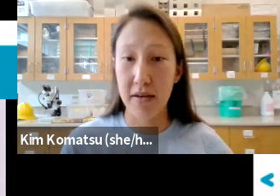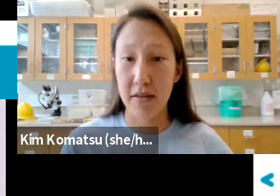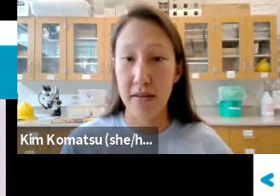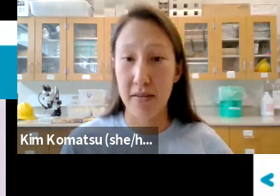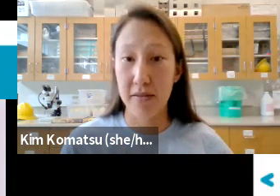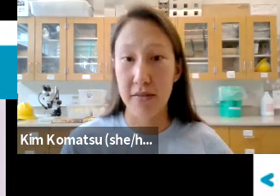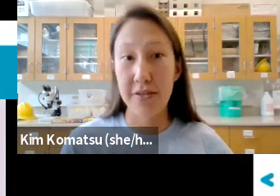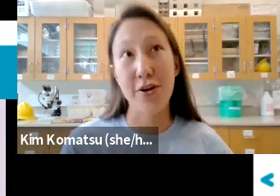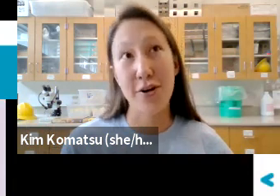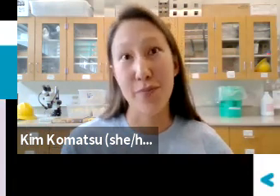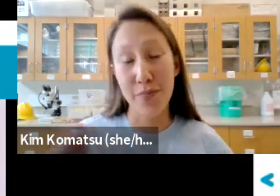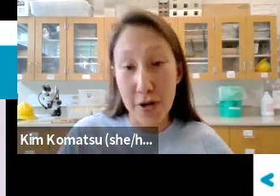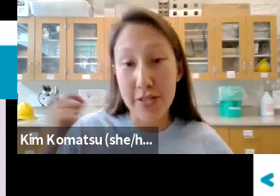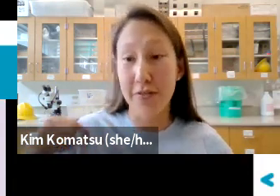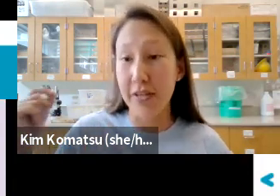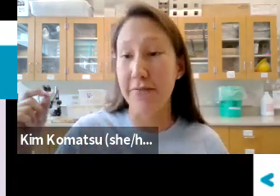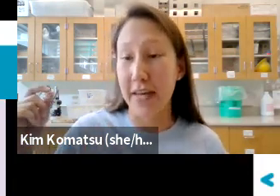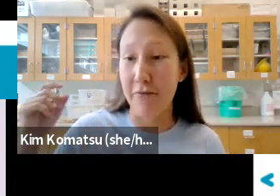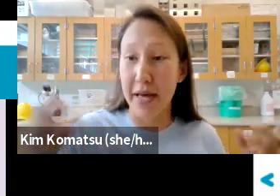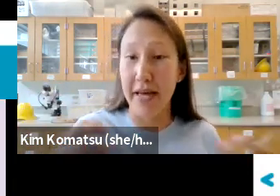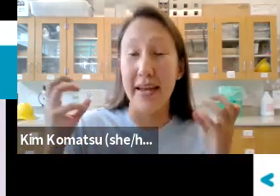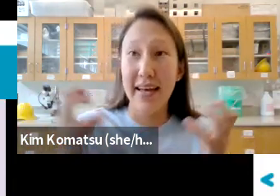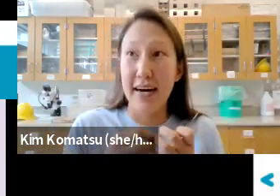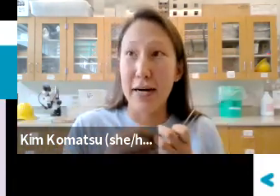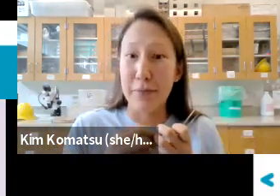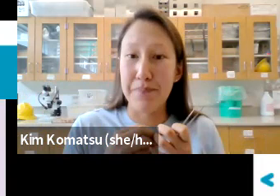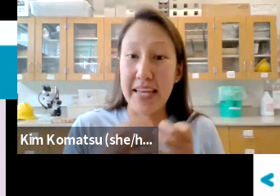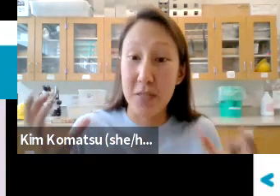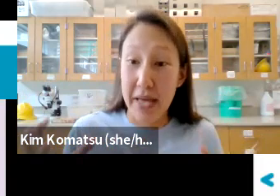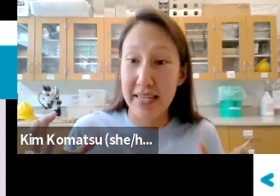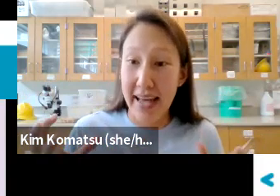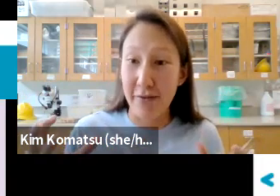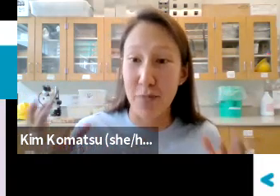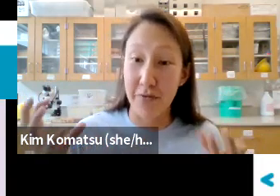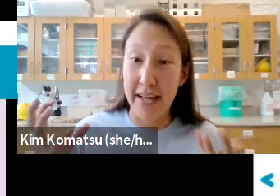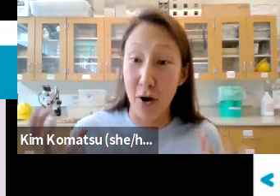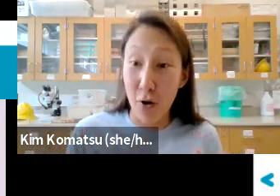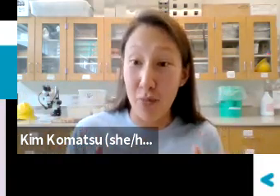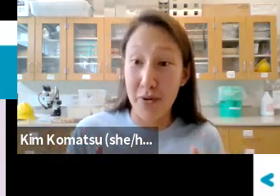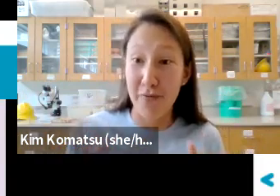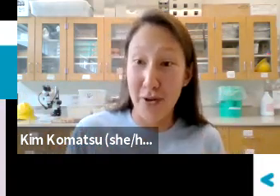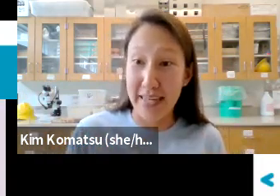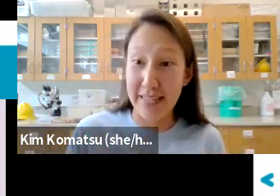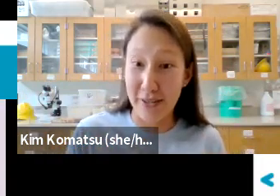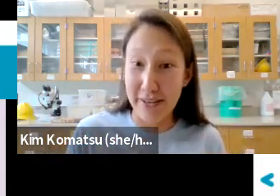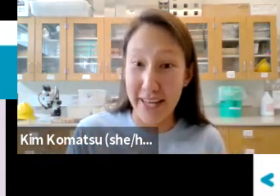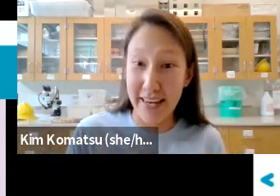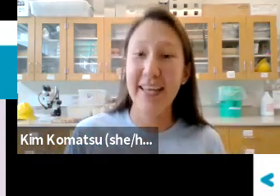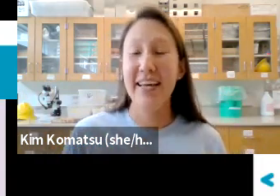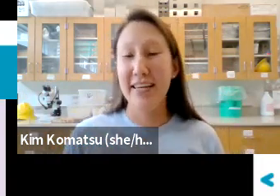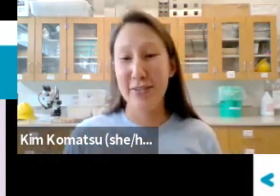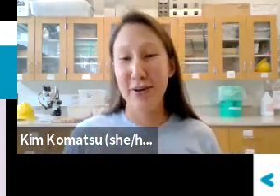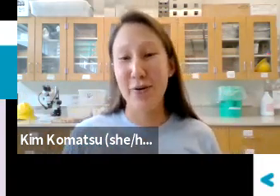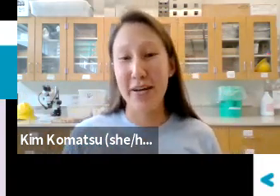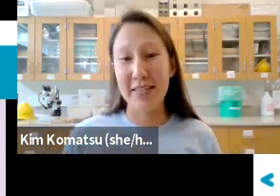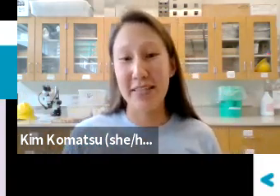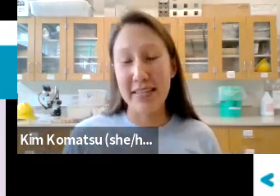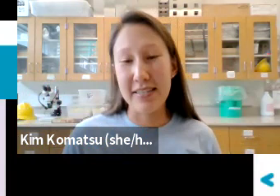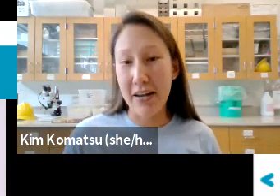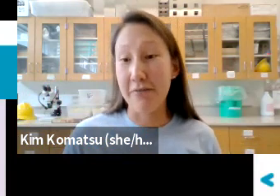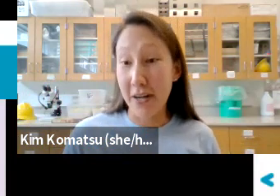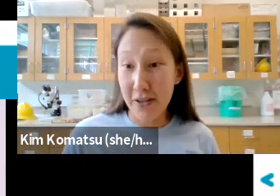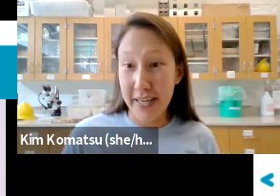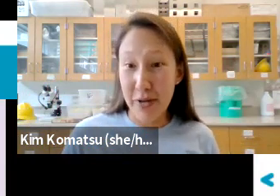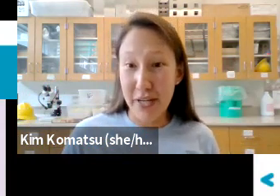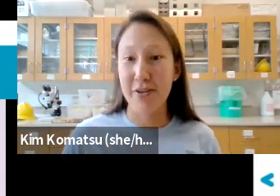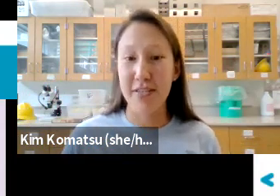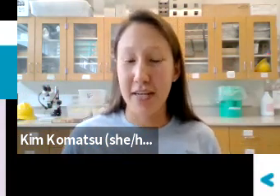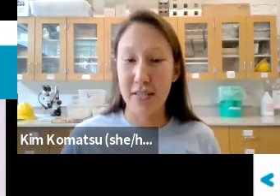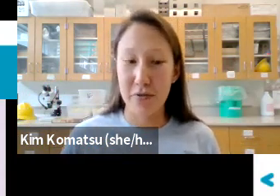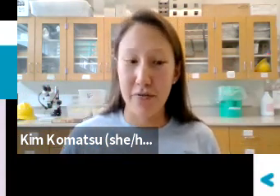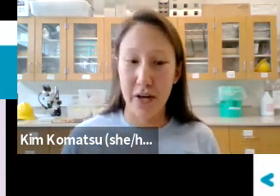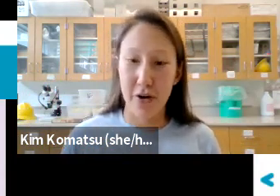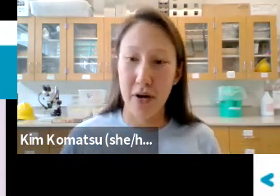Kim Komatsu (she/her): the these are parts of the leaf that have been expanded out to provide a home for the mites to live in and so it's it's not a fungal damage or it's not some sort of other